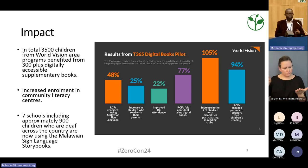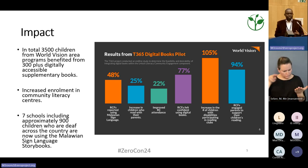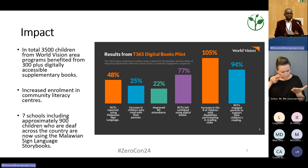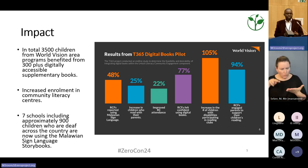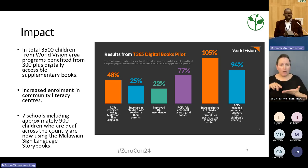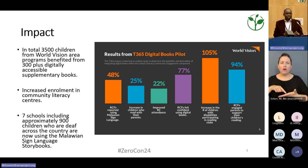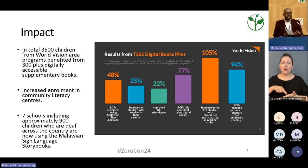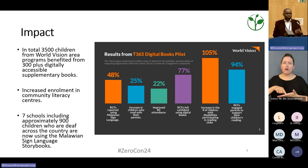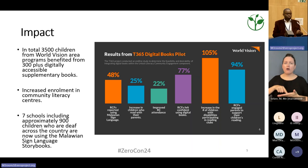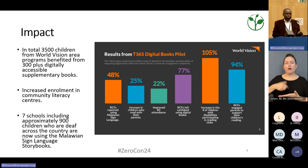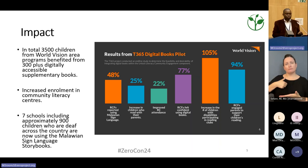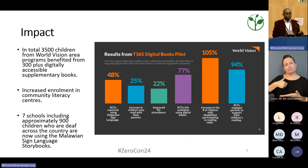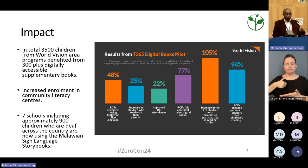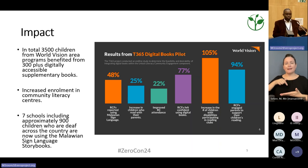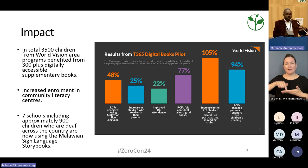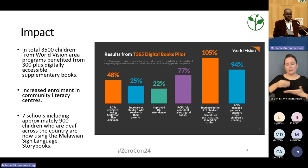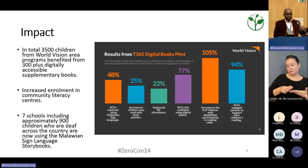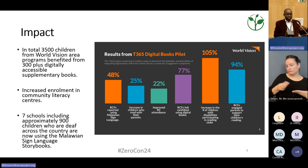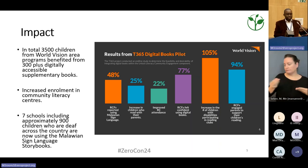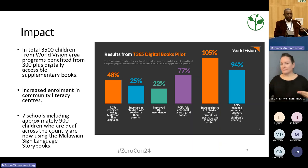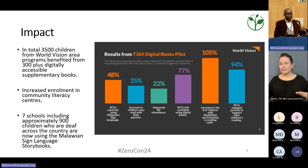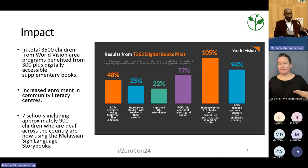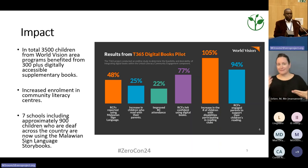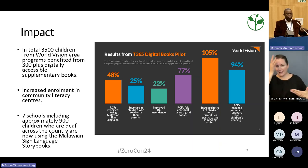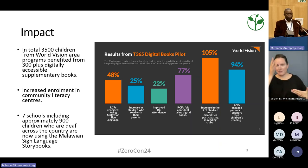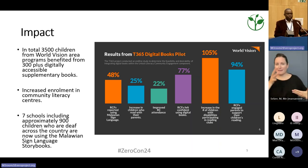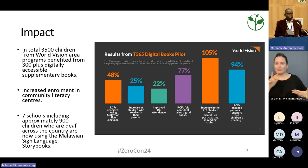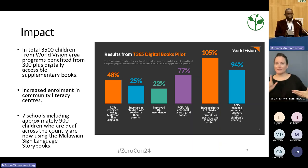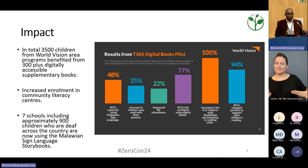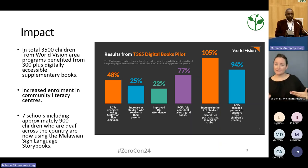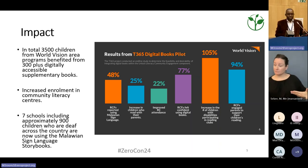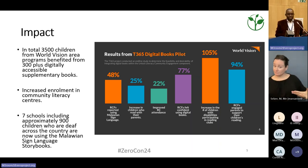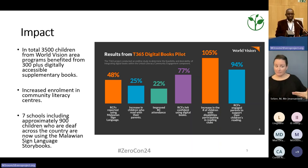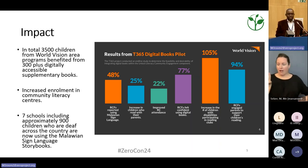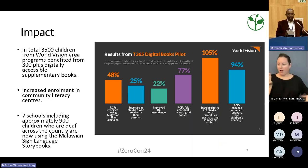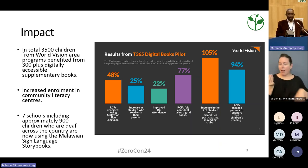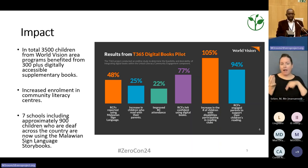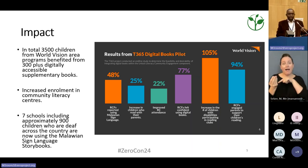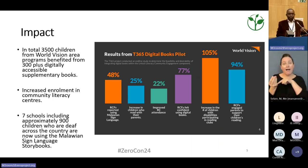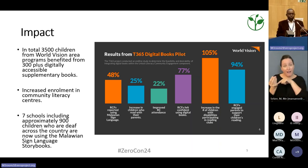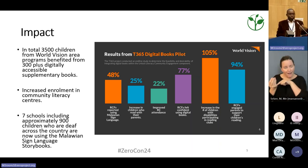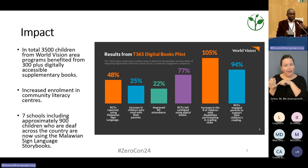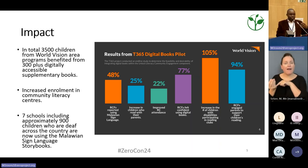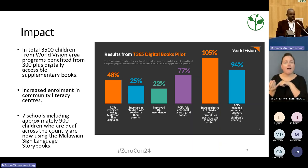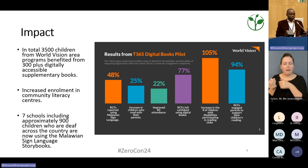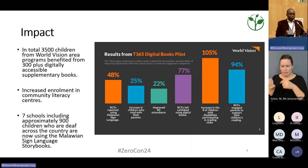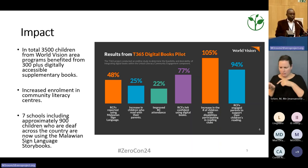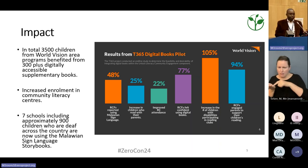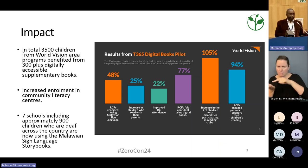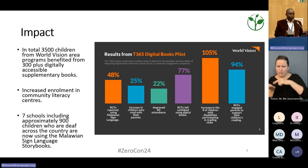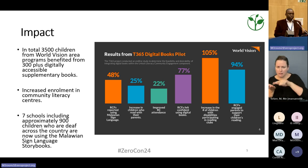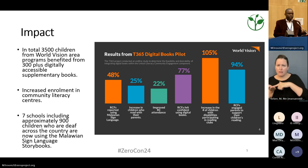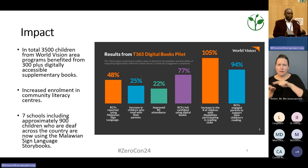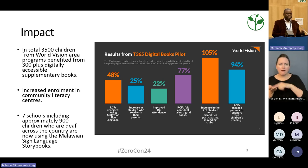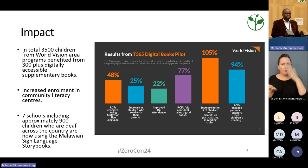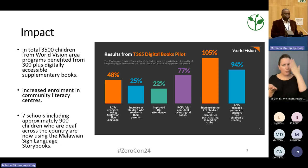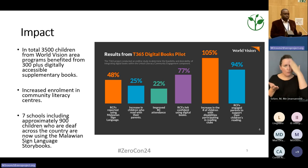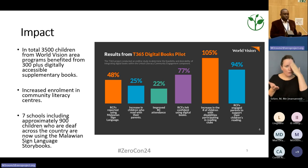patients. They are comfortable because they are trained to use the digital book. But they are also